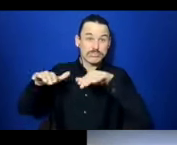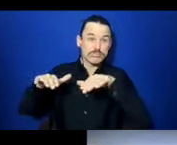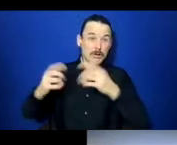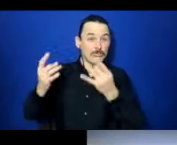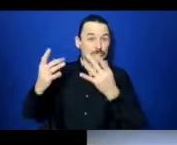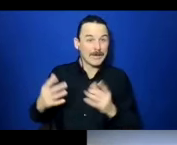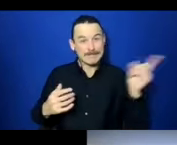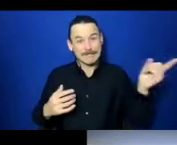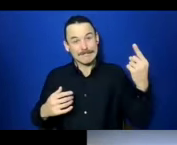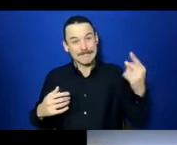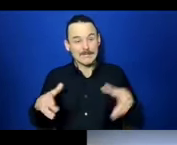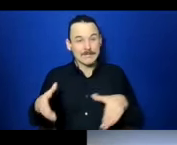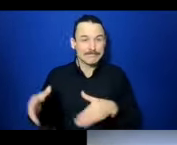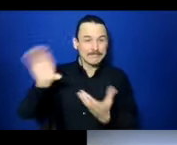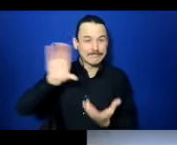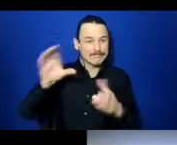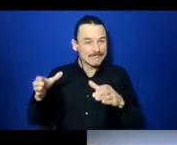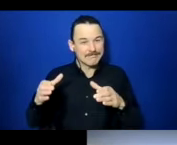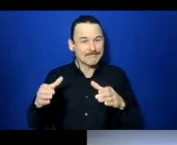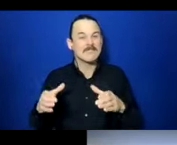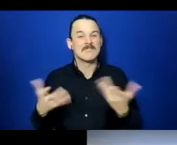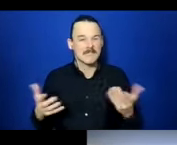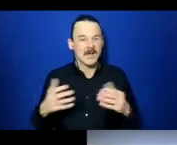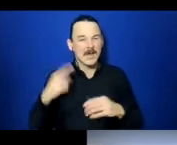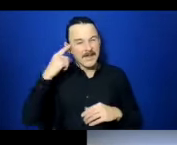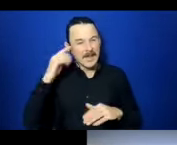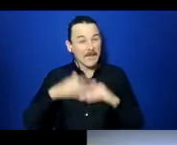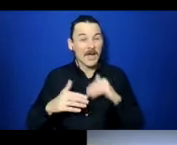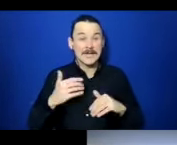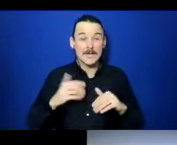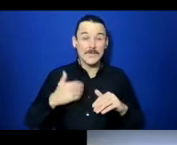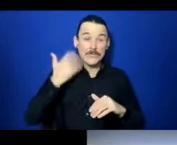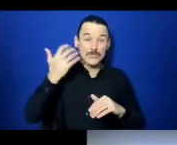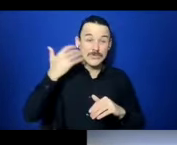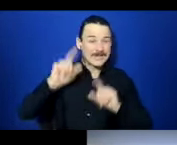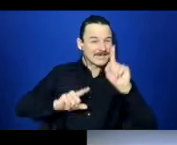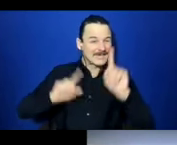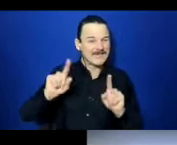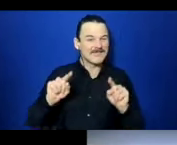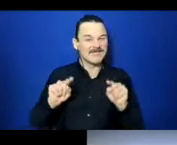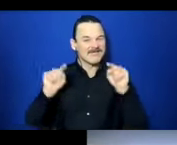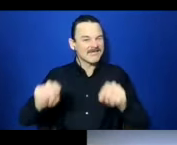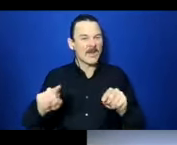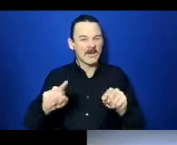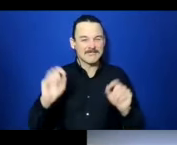what would it take to build cities of the future in which every single person can thrive and live,